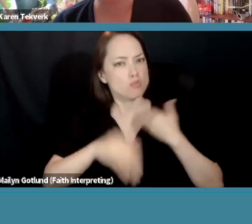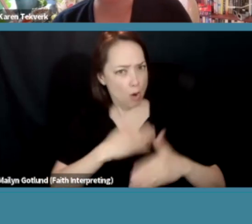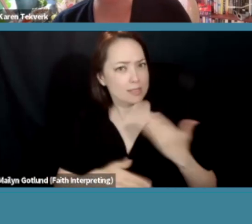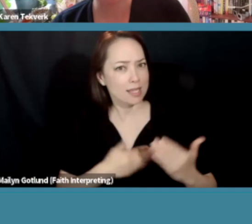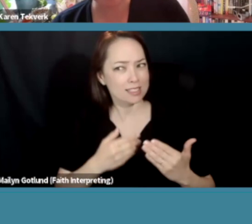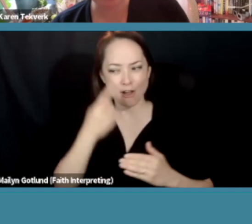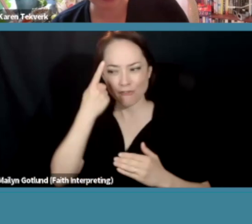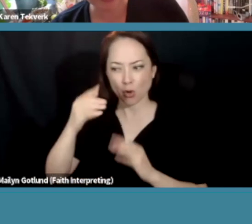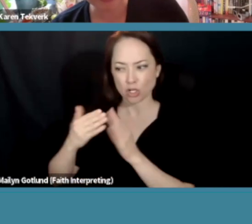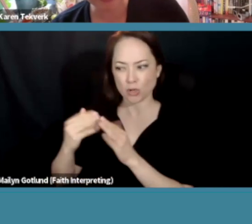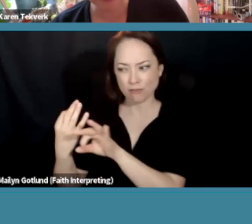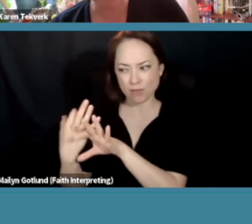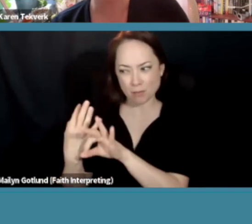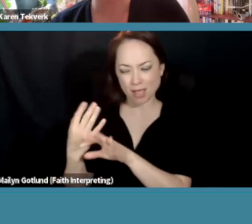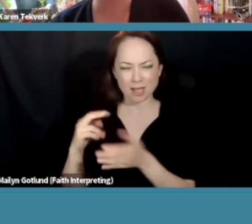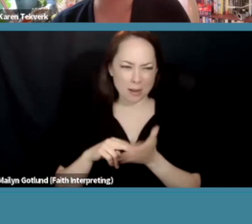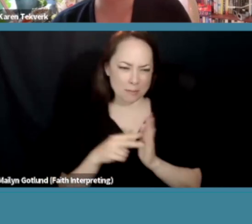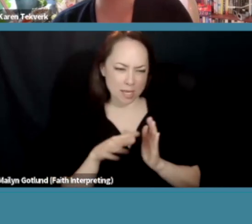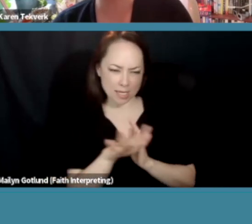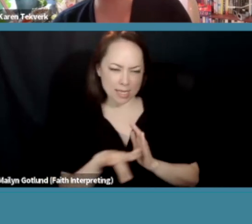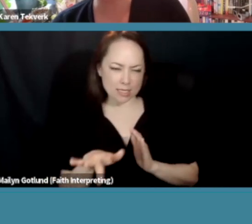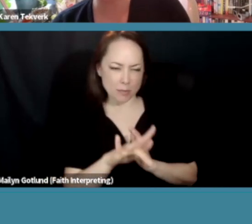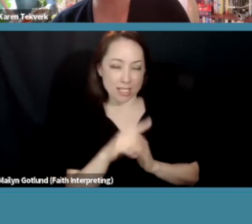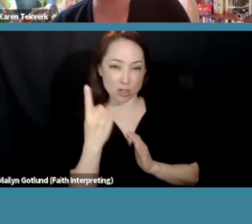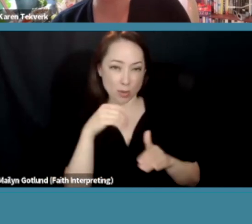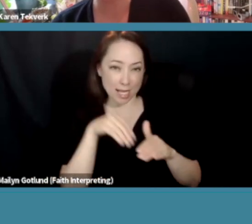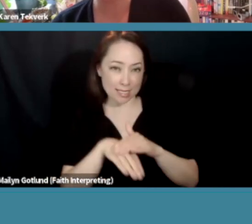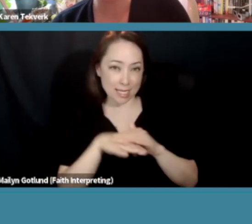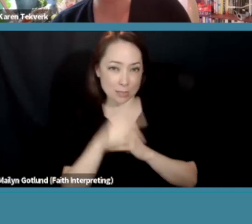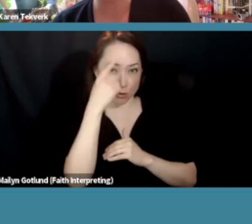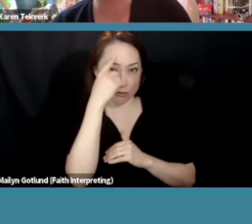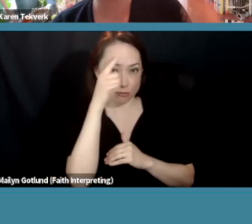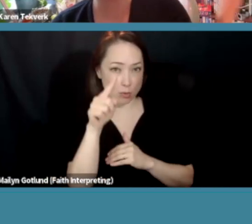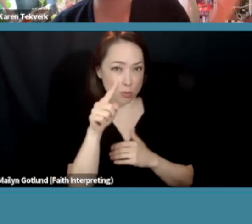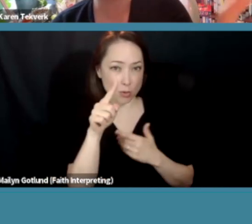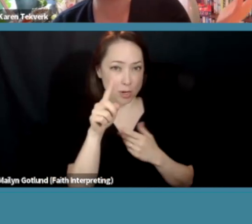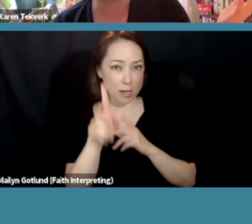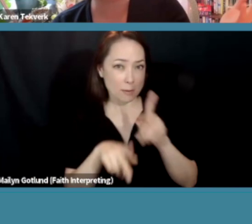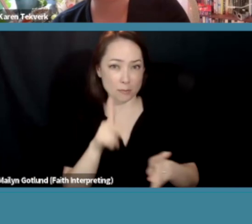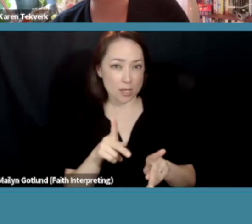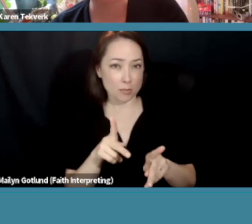And is it in a space that's only accessible to folks without mobility disabilities,